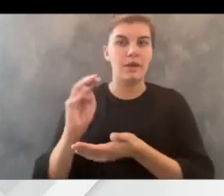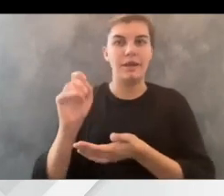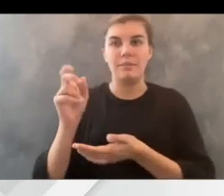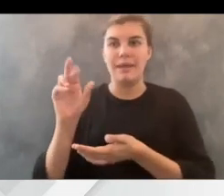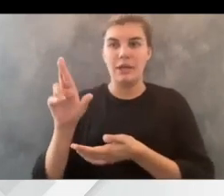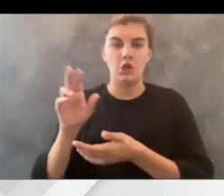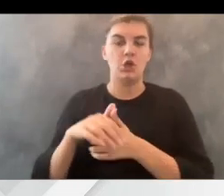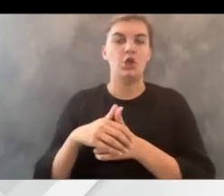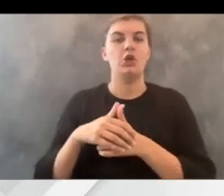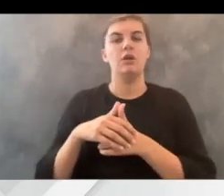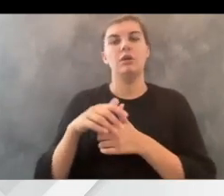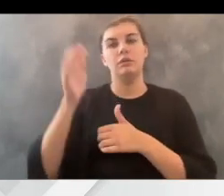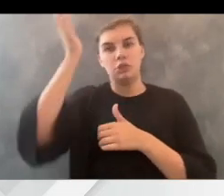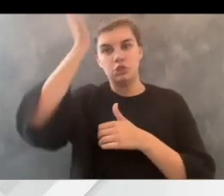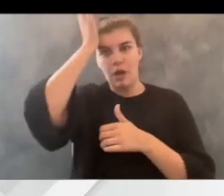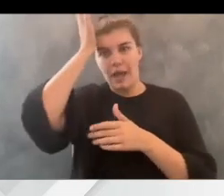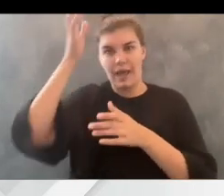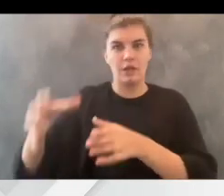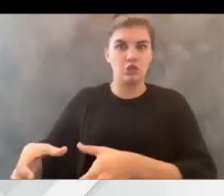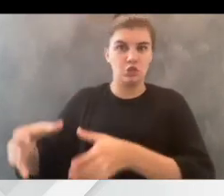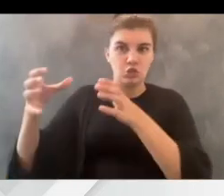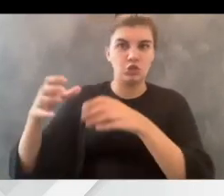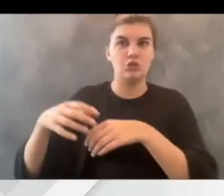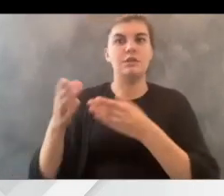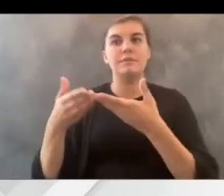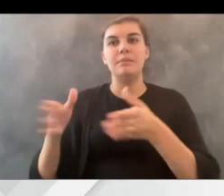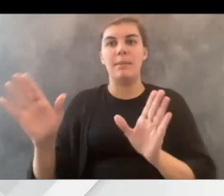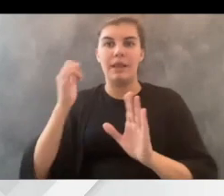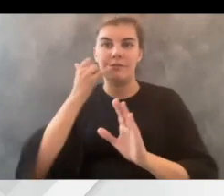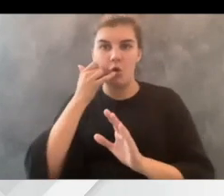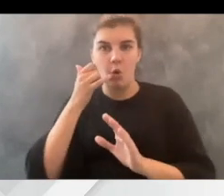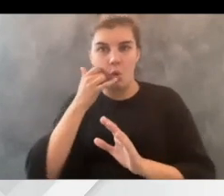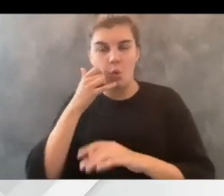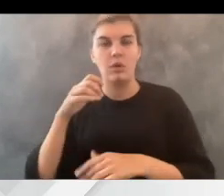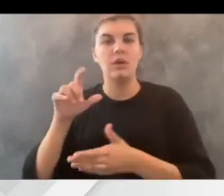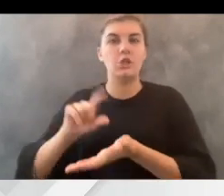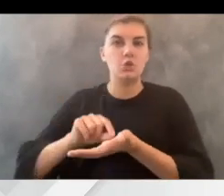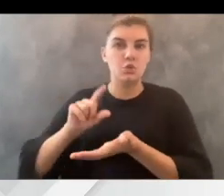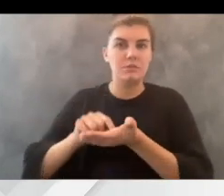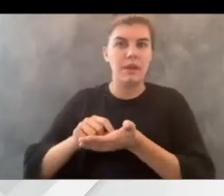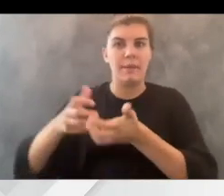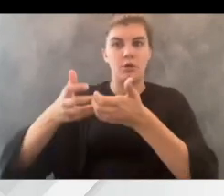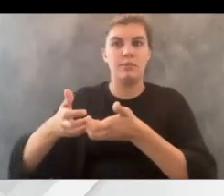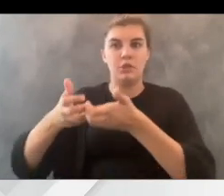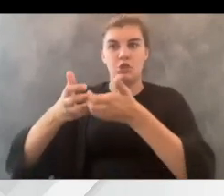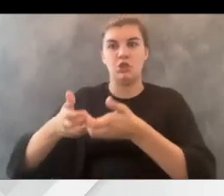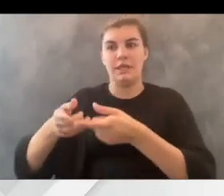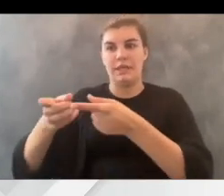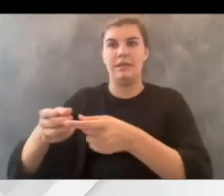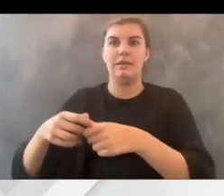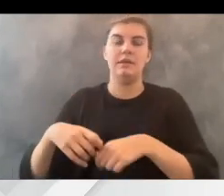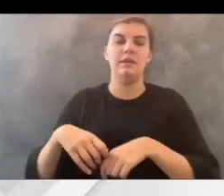trash receptacles, public telephones, newspaper vending machines, kiosks, bike racks,